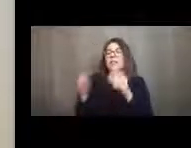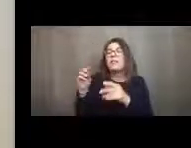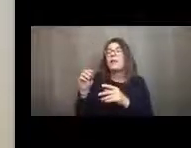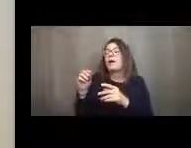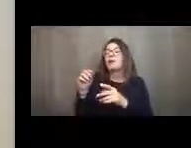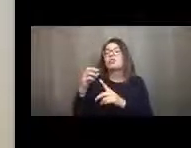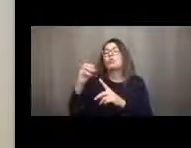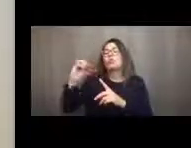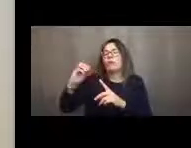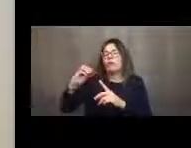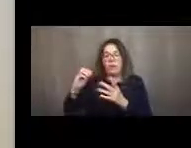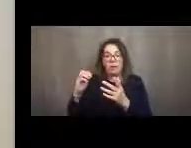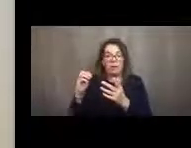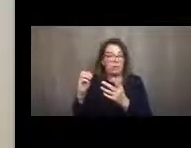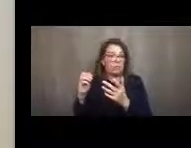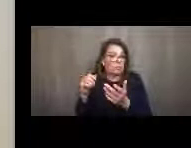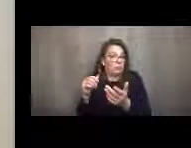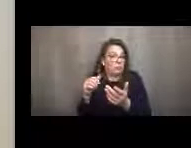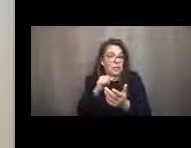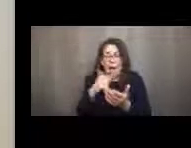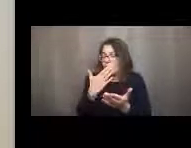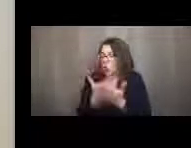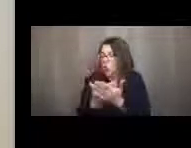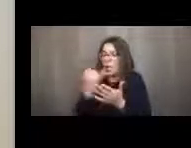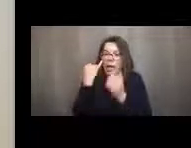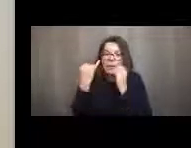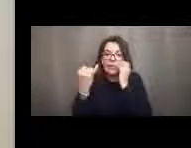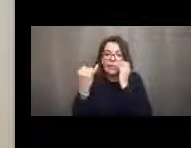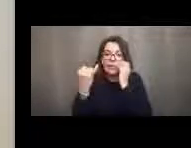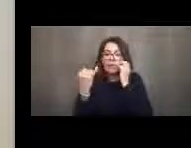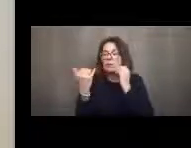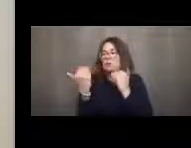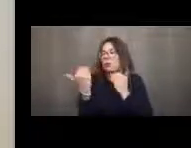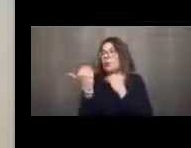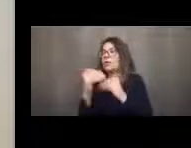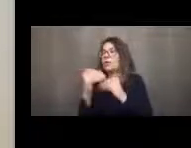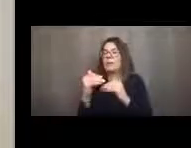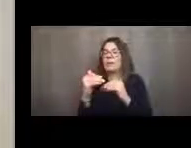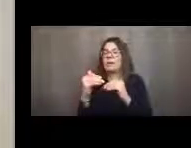So, it is not a good idea to limit the applicability